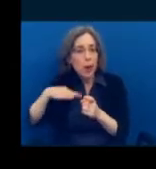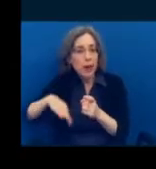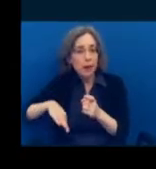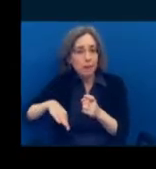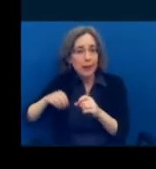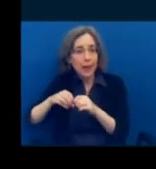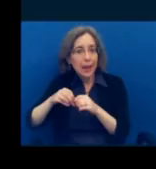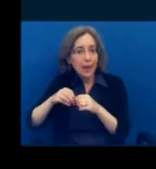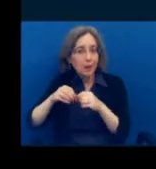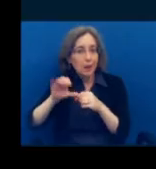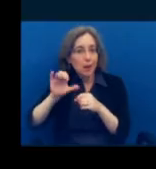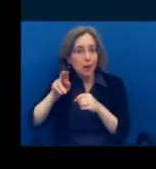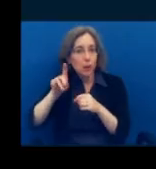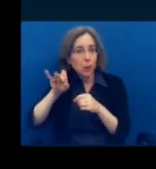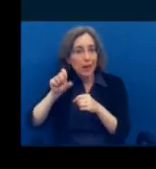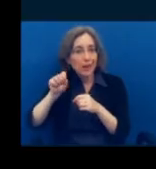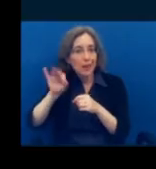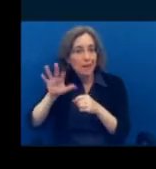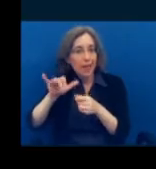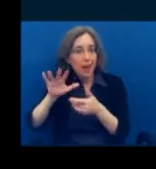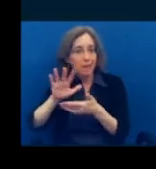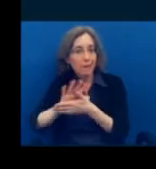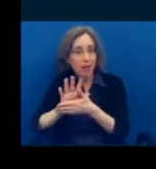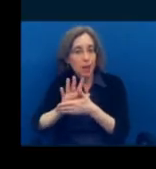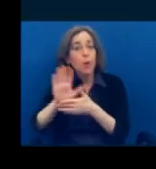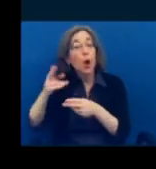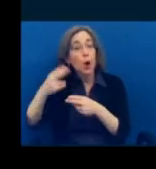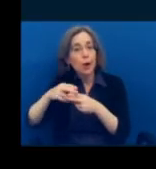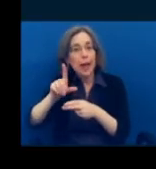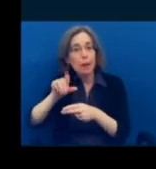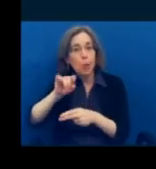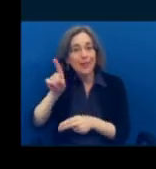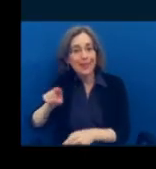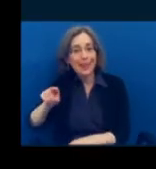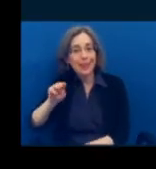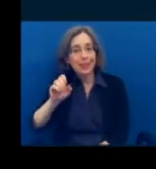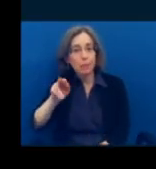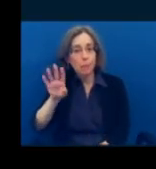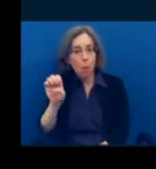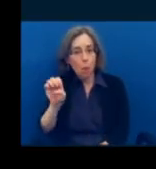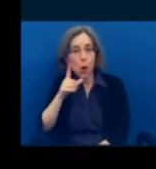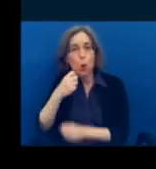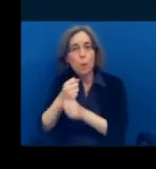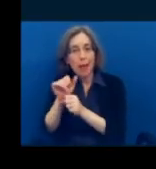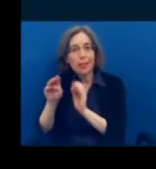HER NAME WAS LIZ MOORE. THIS IS A TIME POPPER FROM 1978